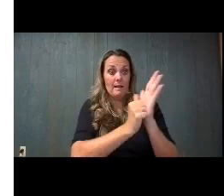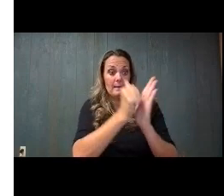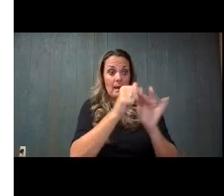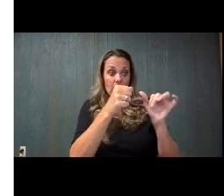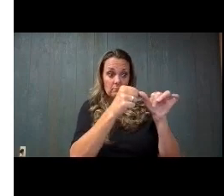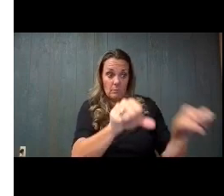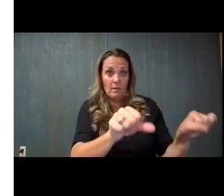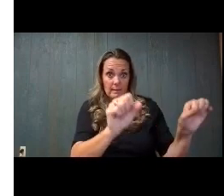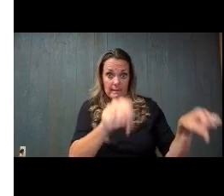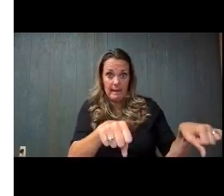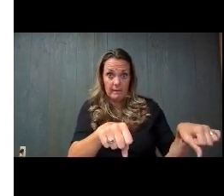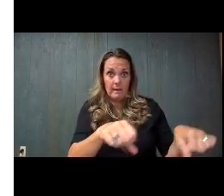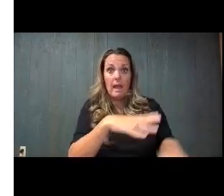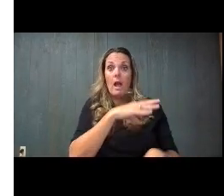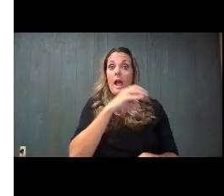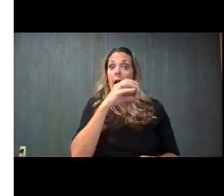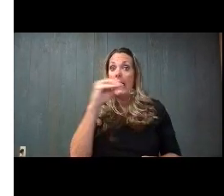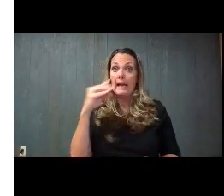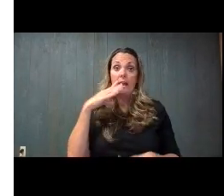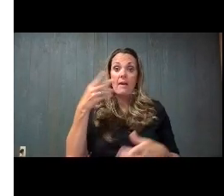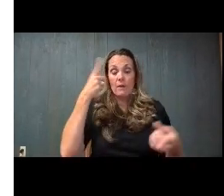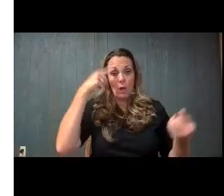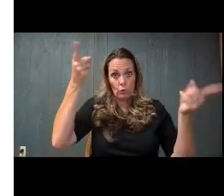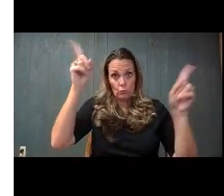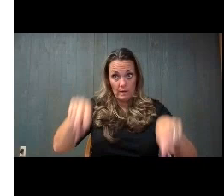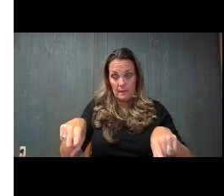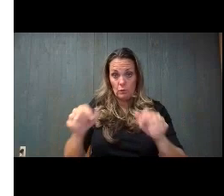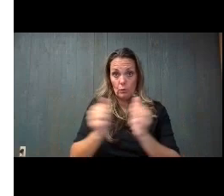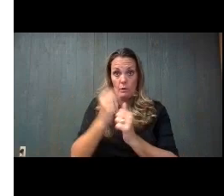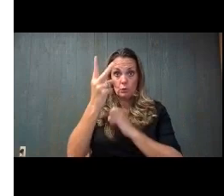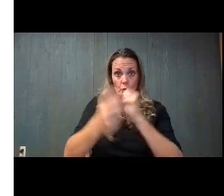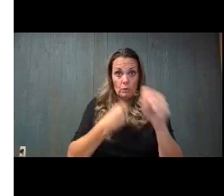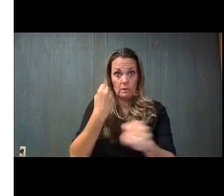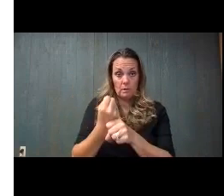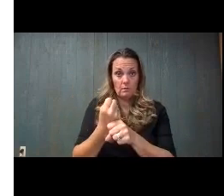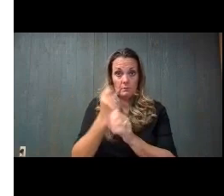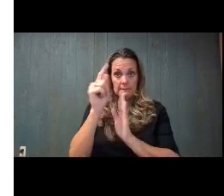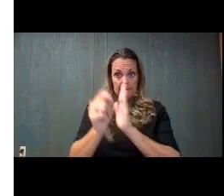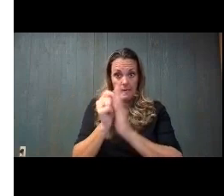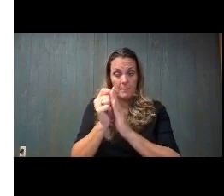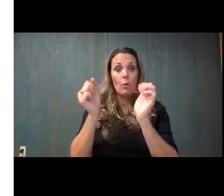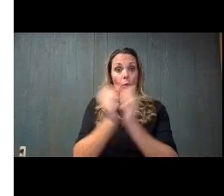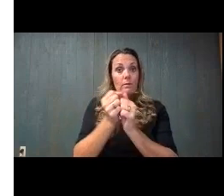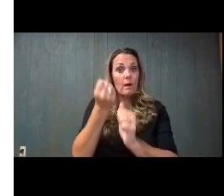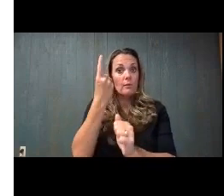Enter into a term agreement of a two year period with a two year renewal period.